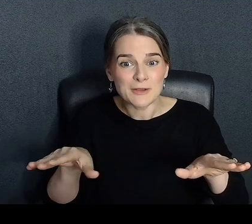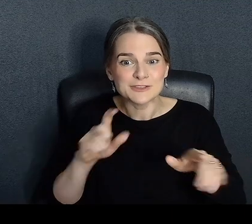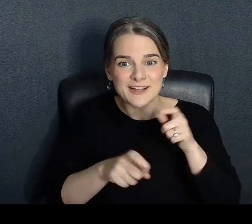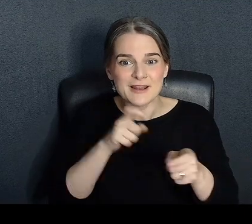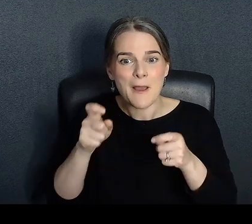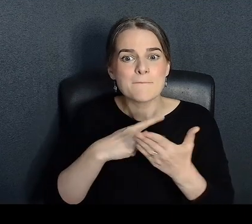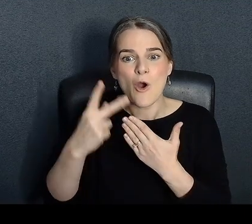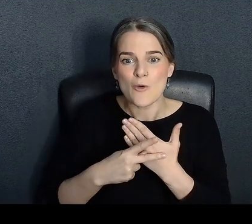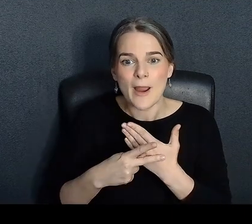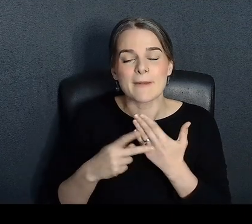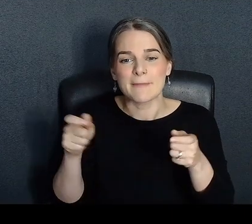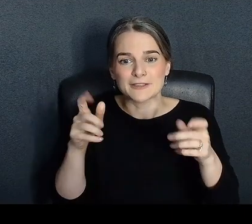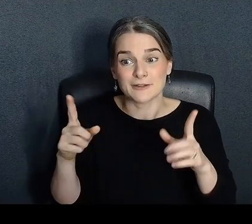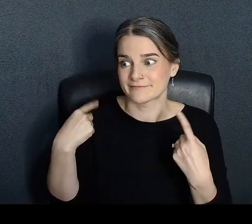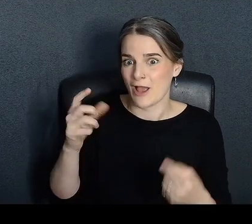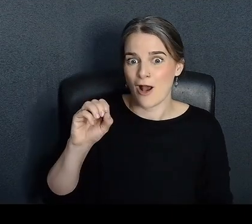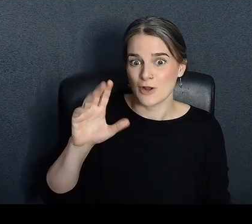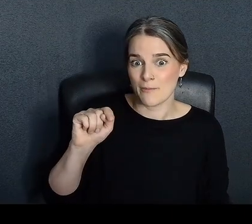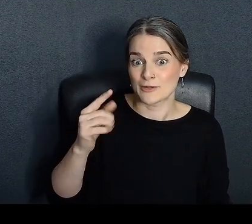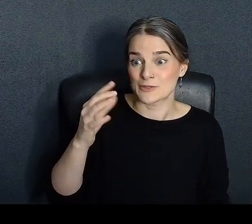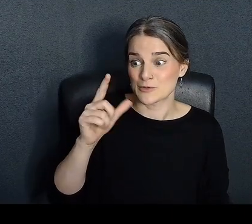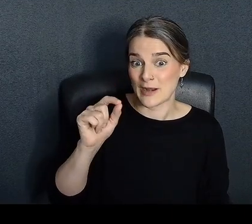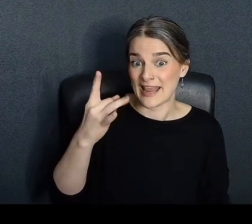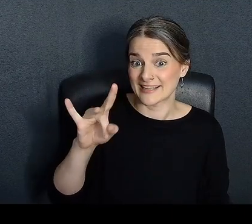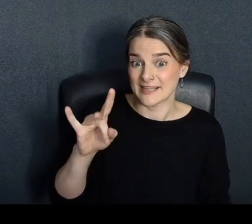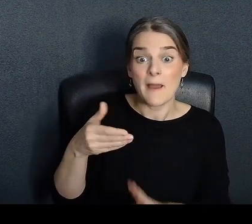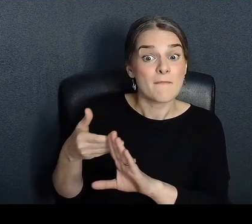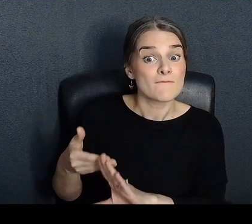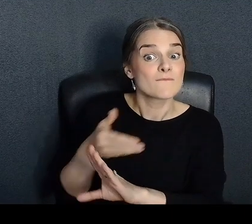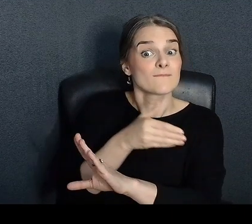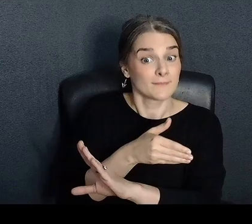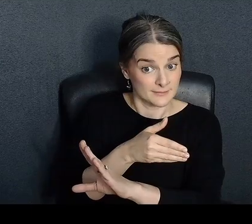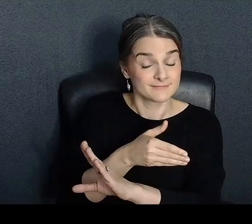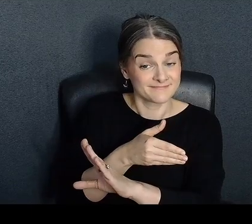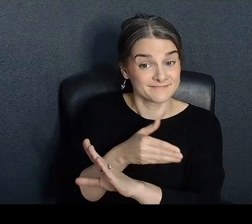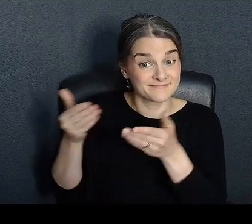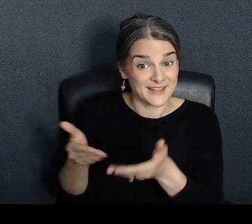Prior to joining the Institute on Disabilities TechOWL team at Temple University, Laura worked